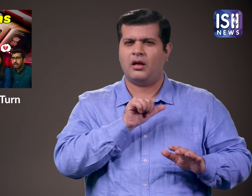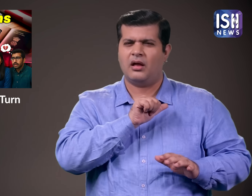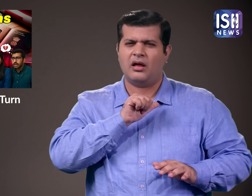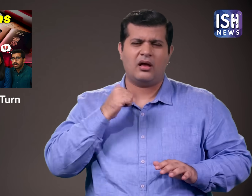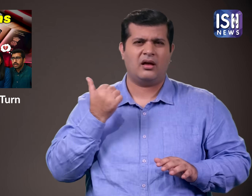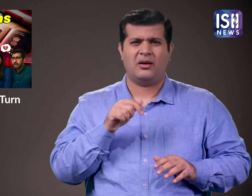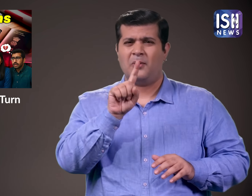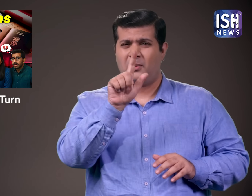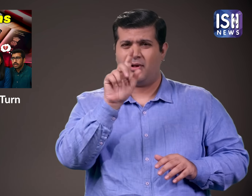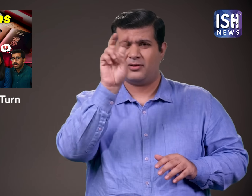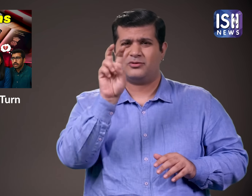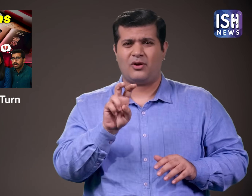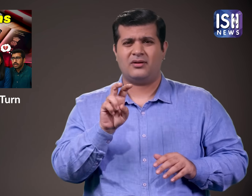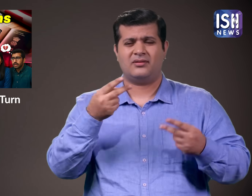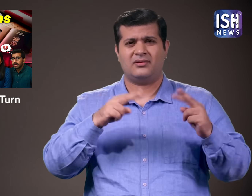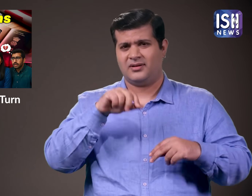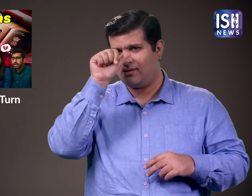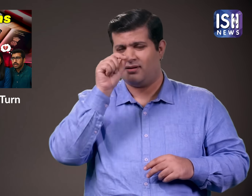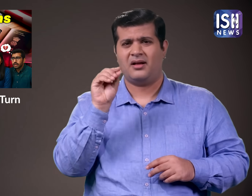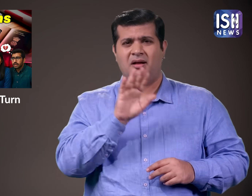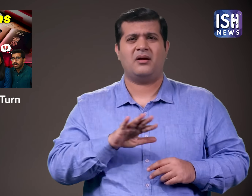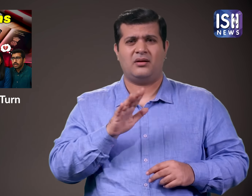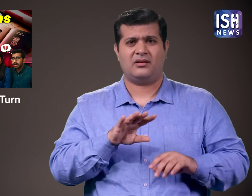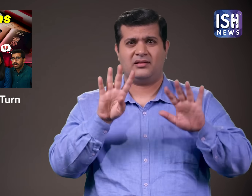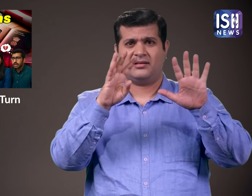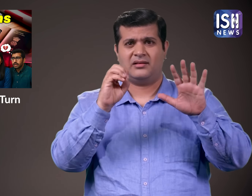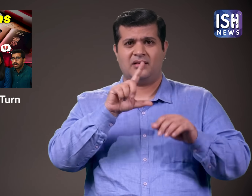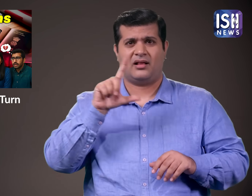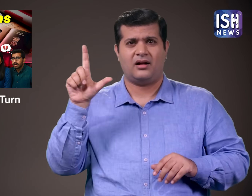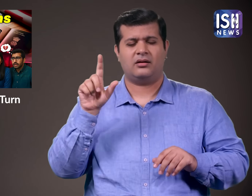$100,000 converts to over ₹90 lakh in Indian currency. That's huge!